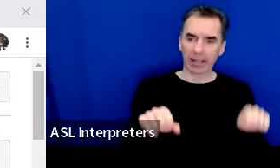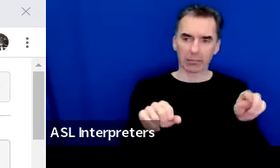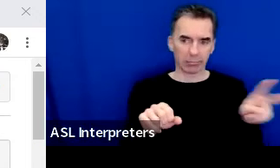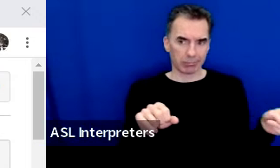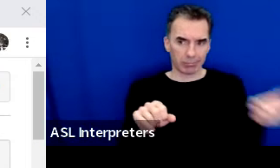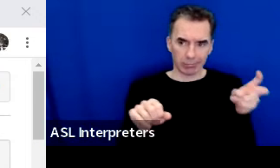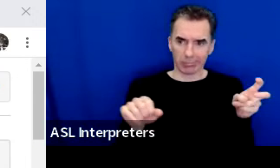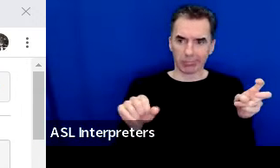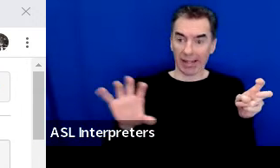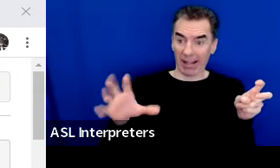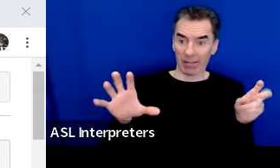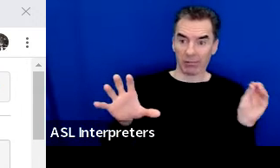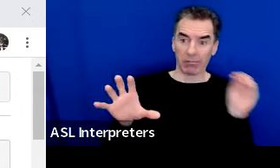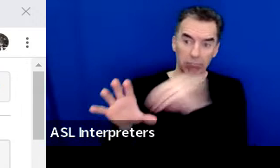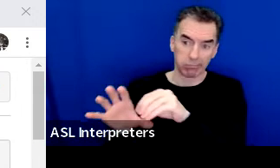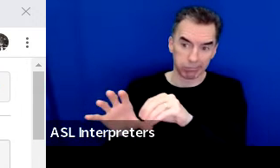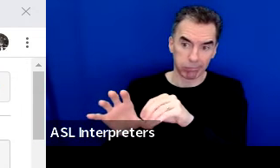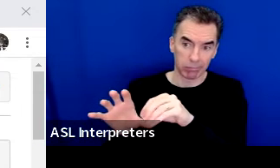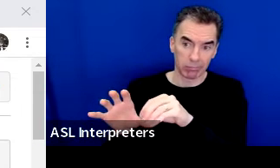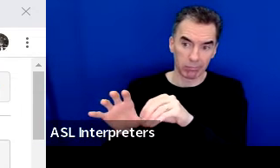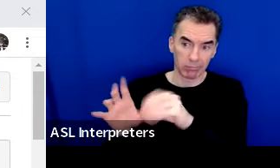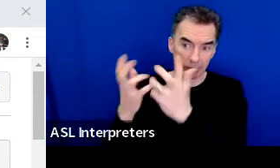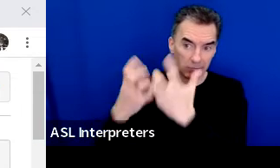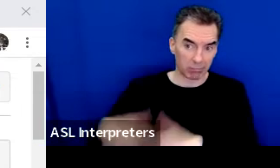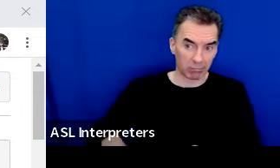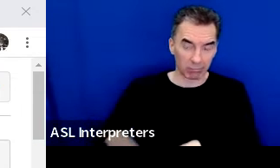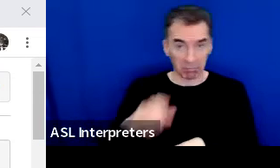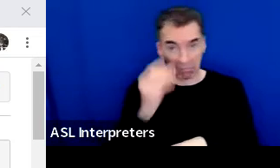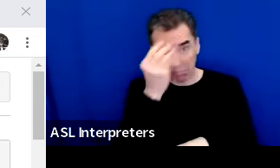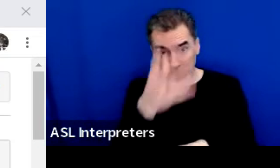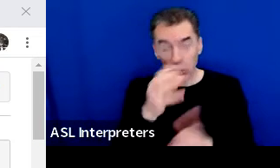So for the students, they don't even know that there's this other